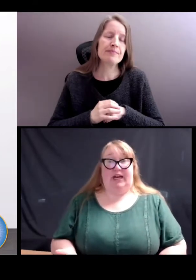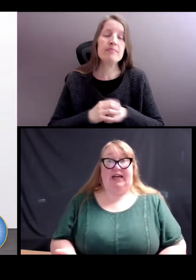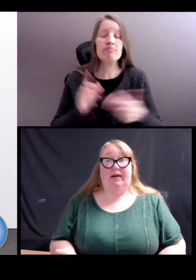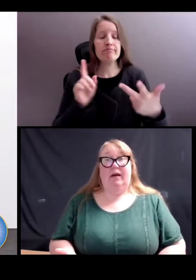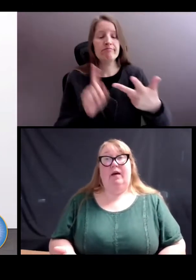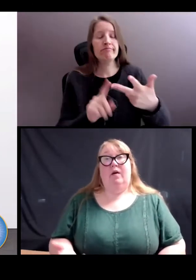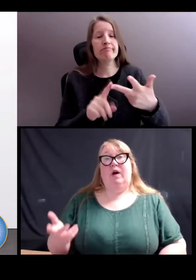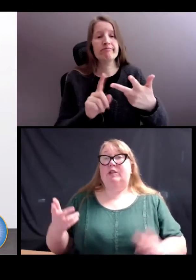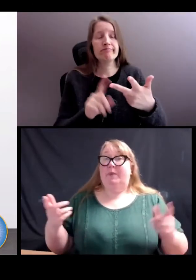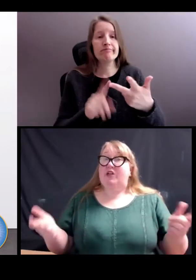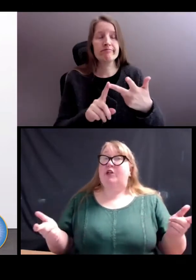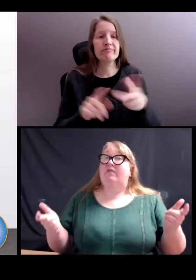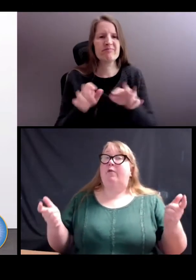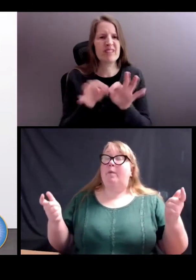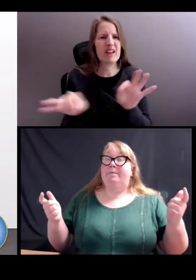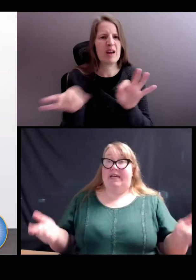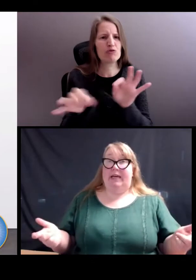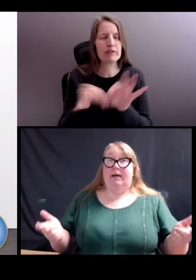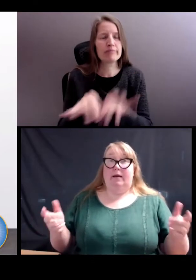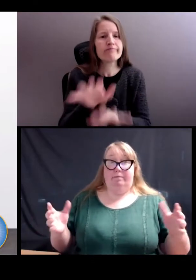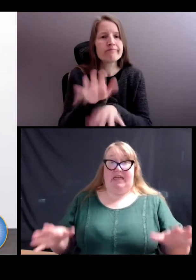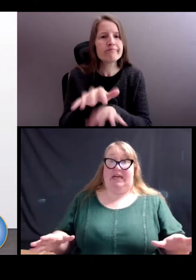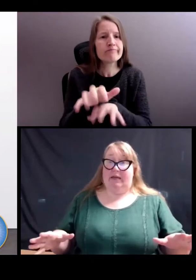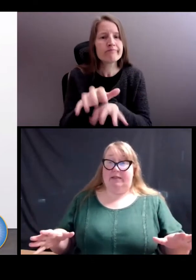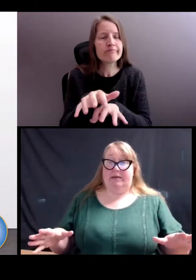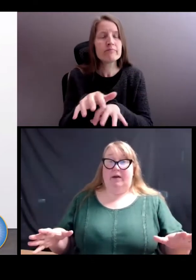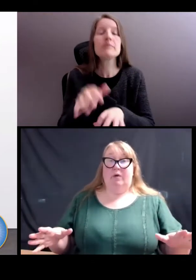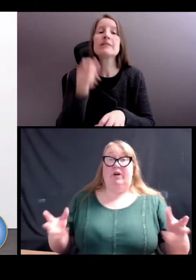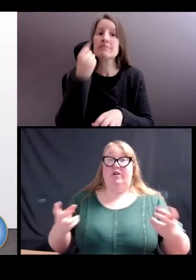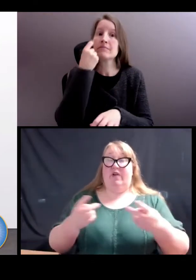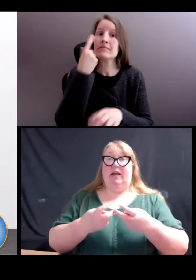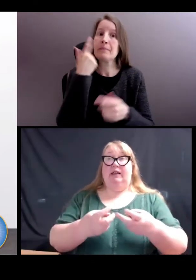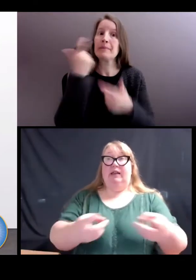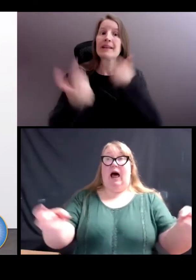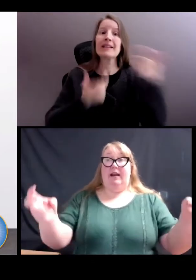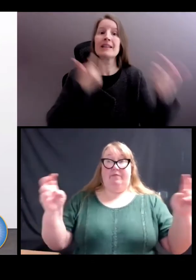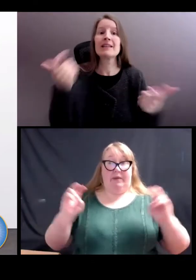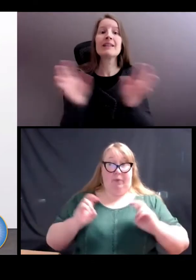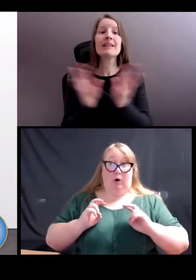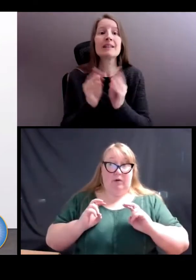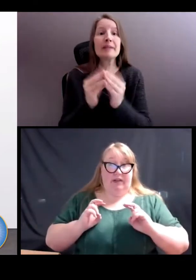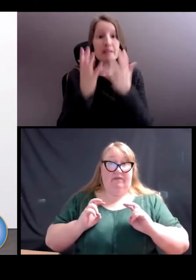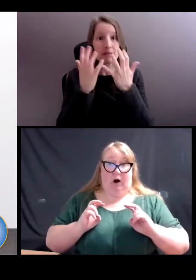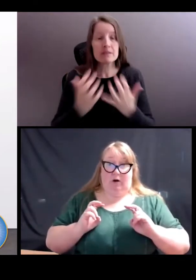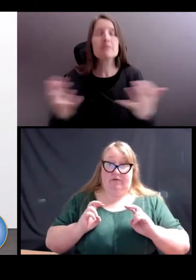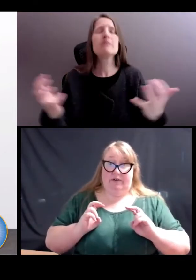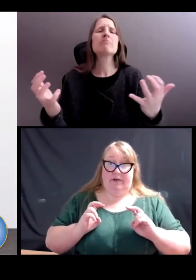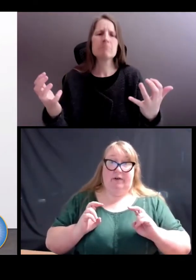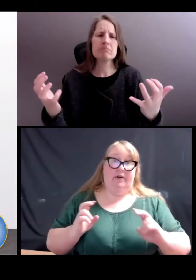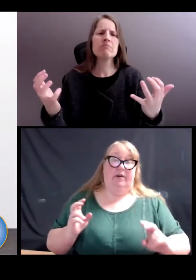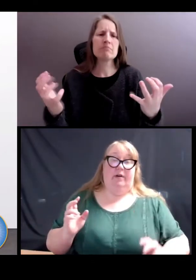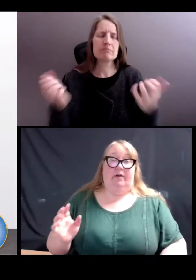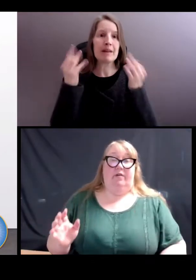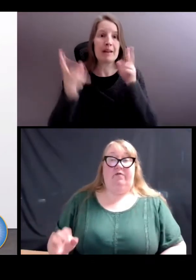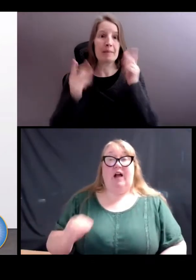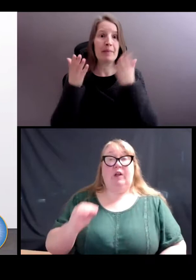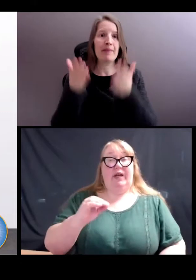captioning, especially for big meetings Where you have got a lot of people involved Following